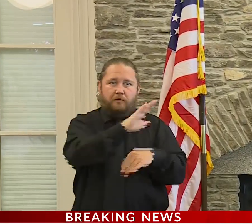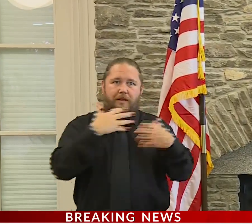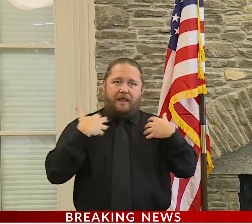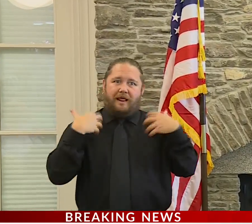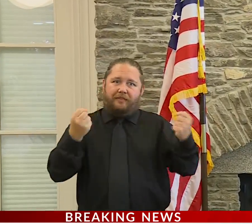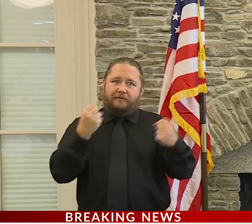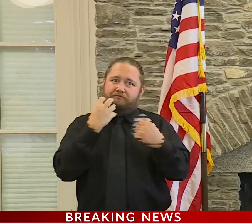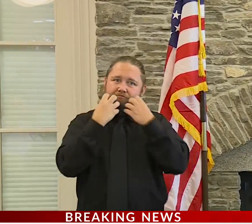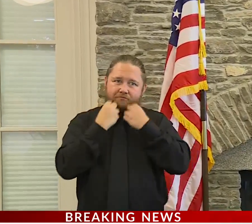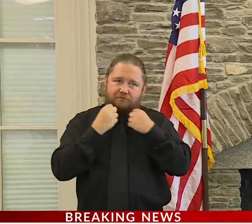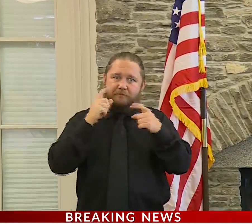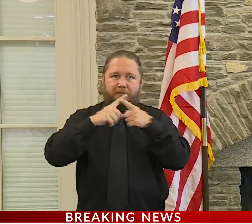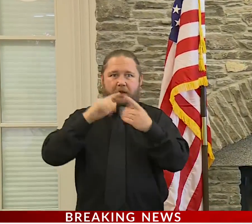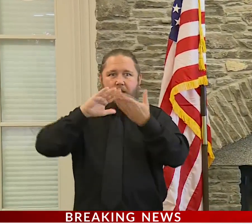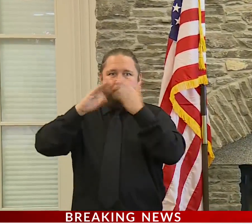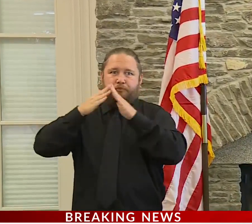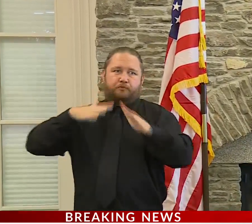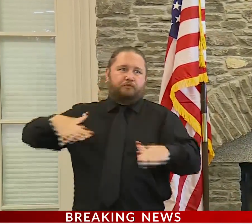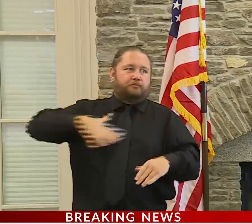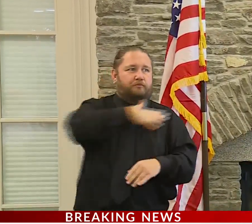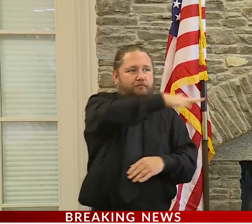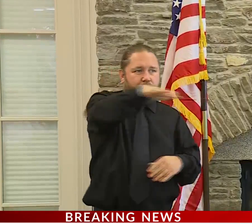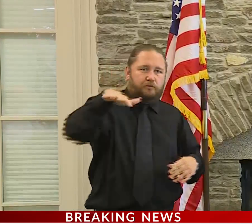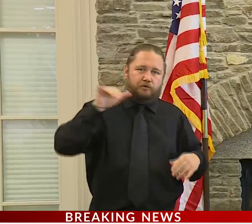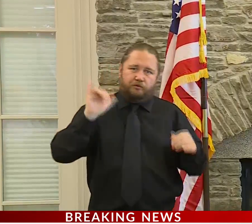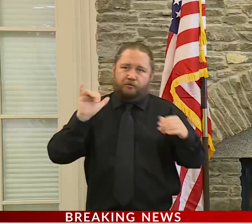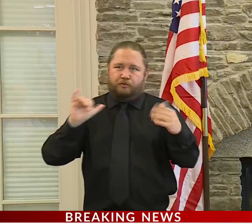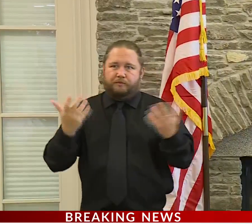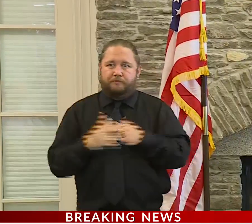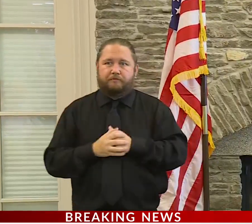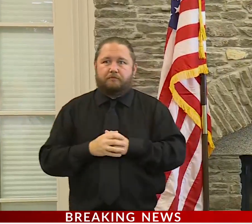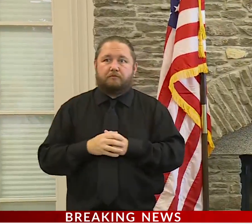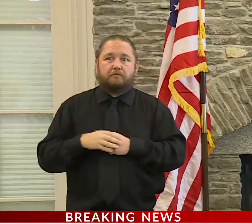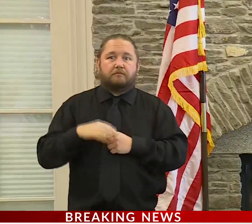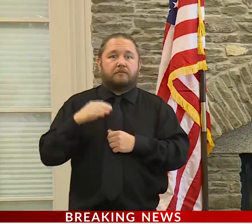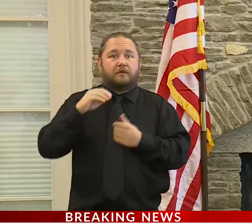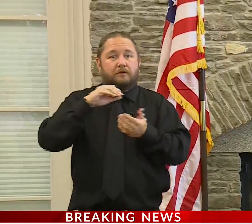ABOUT THE IMPORTANCE OF GETTING VACCINATED. I WANT